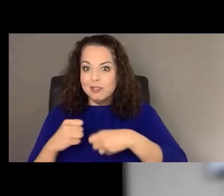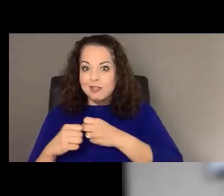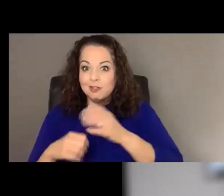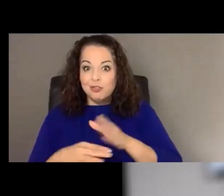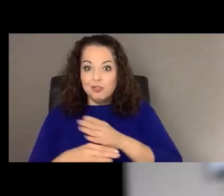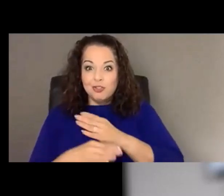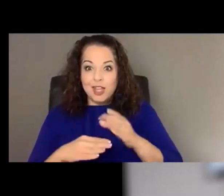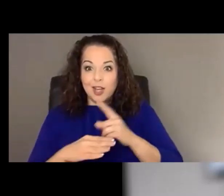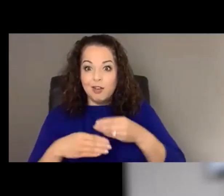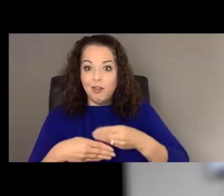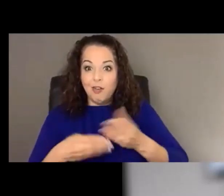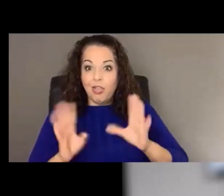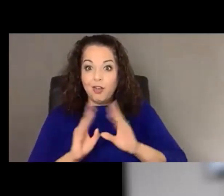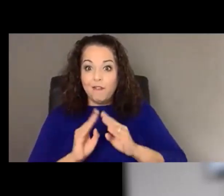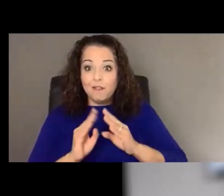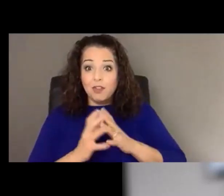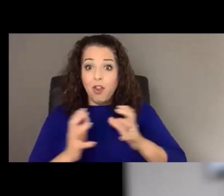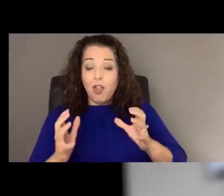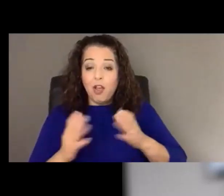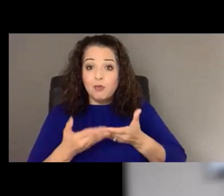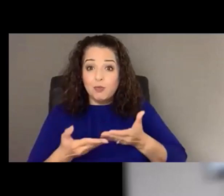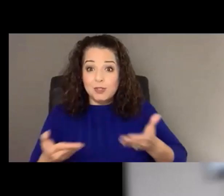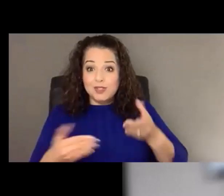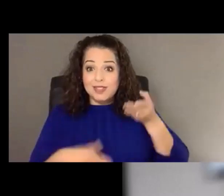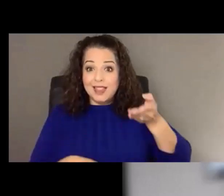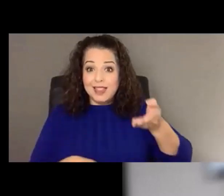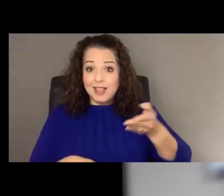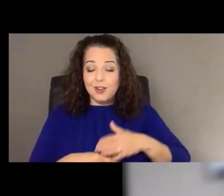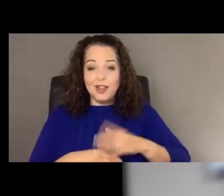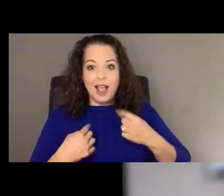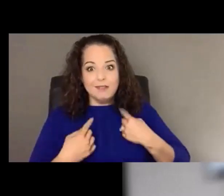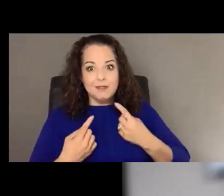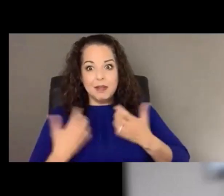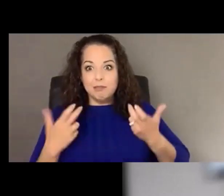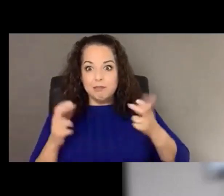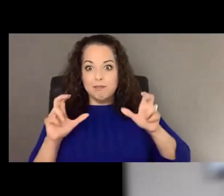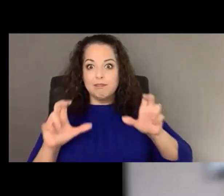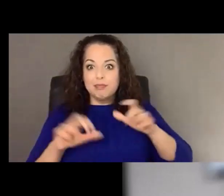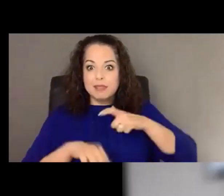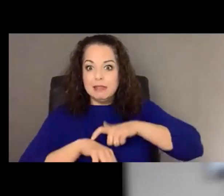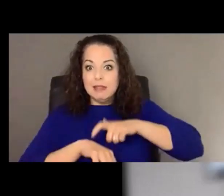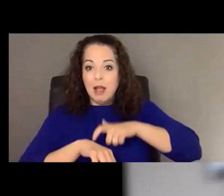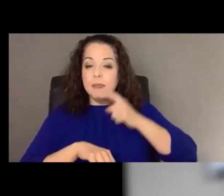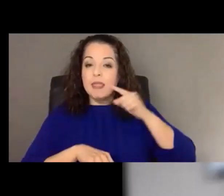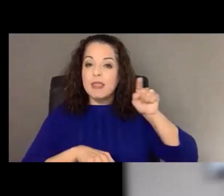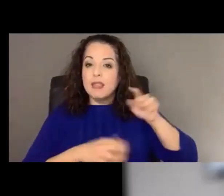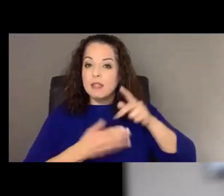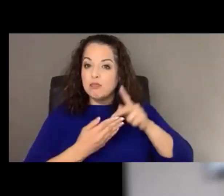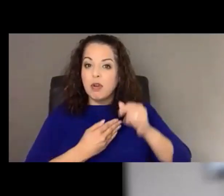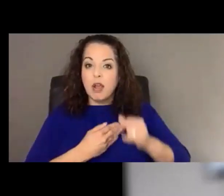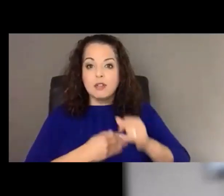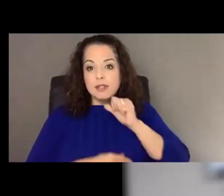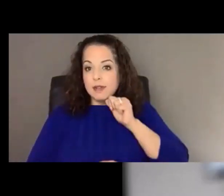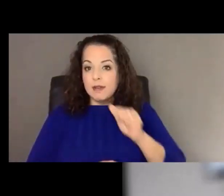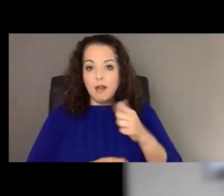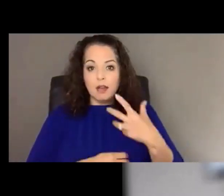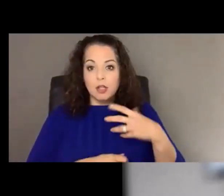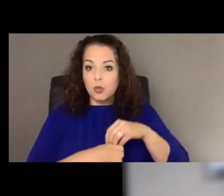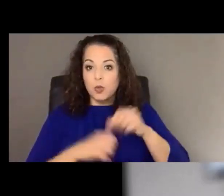That's a lot of resources that have been put into that. This project did not include posters,